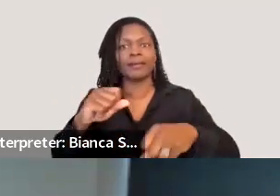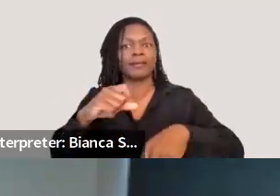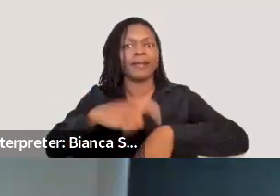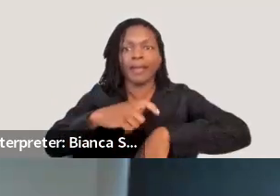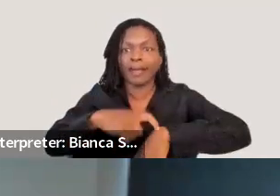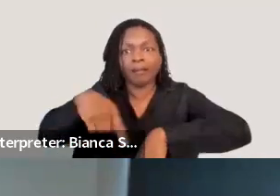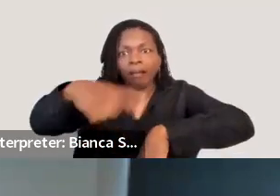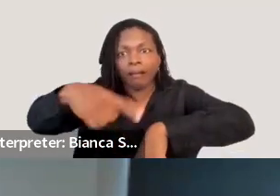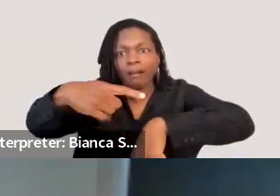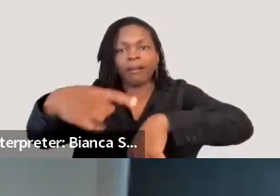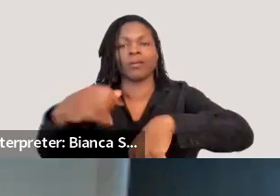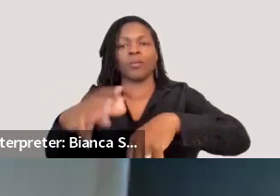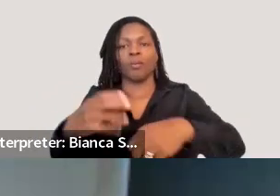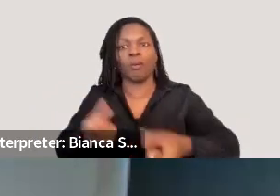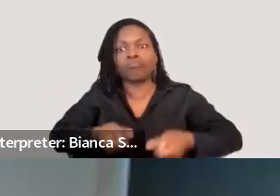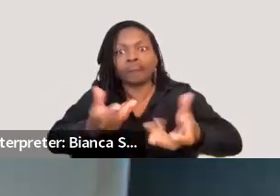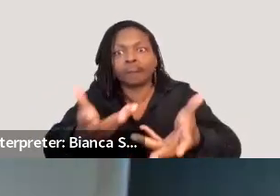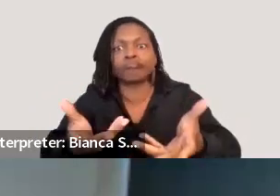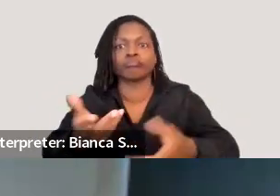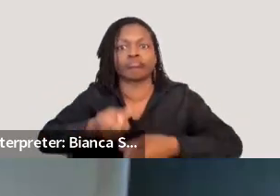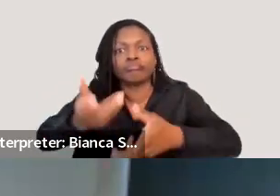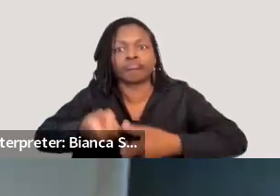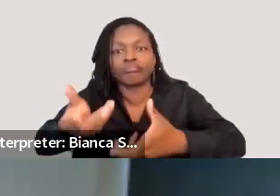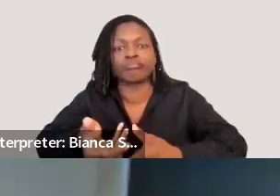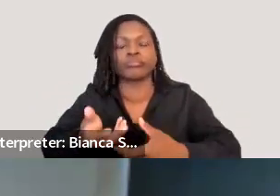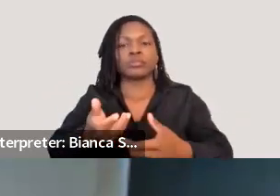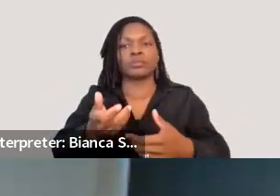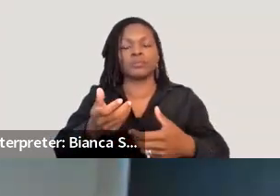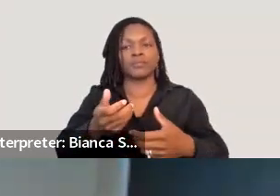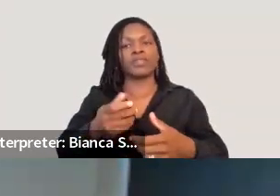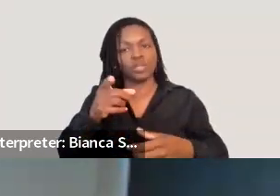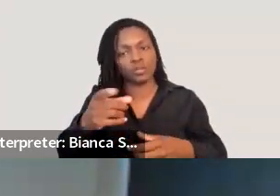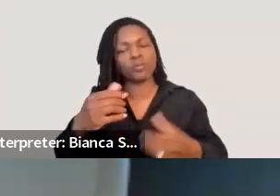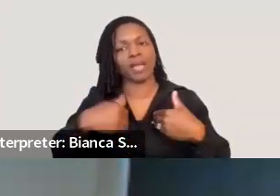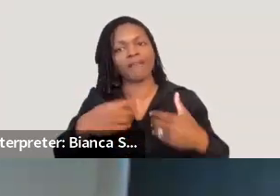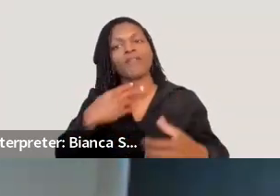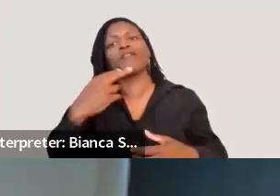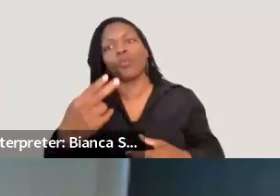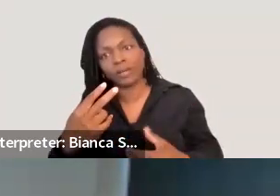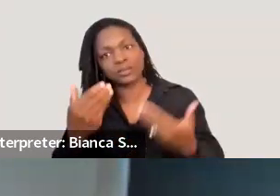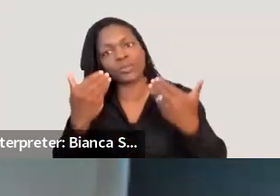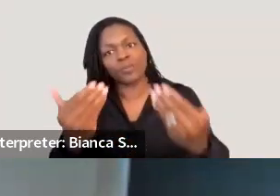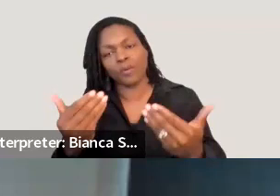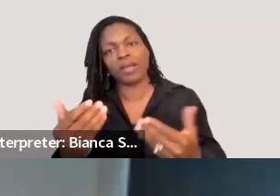To be able to have a voice and speak. We need you to be able to share with us what are your insights.